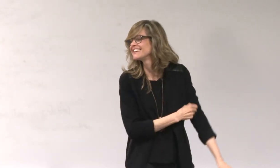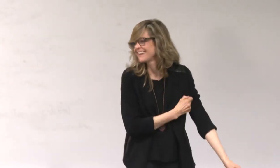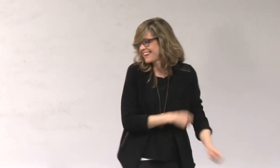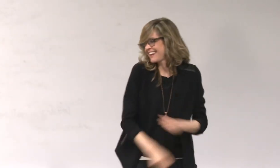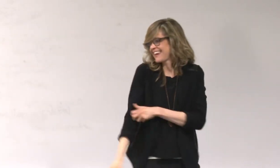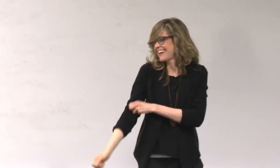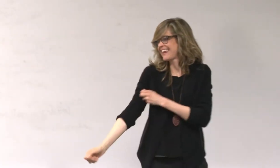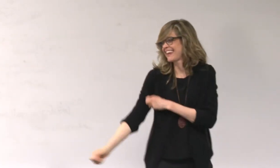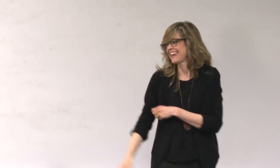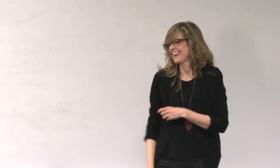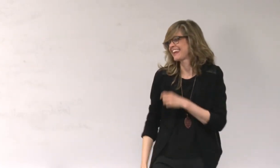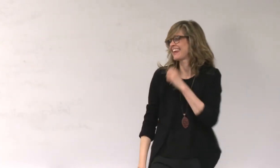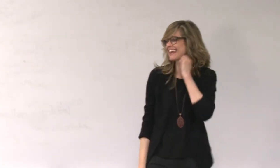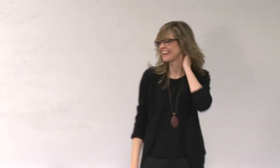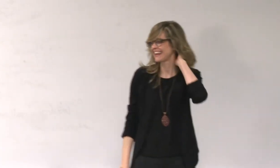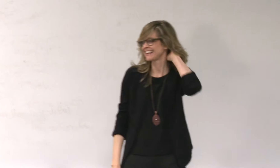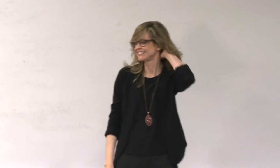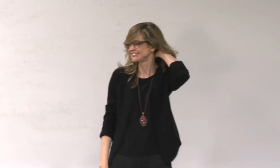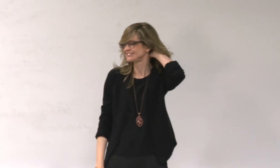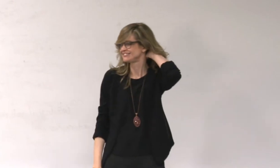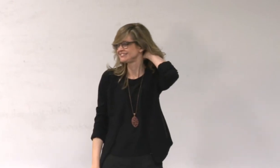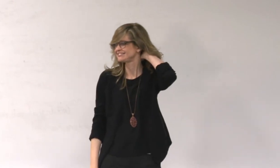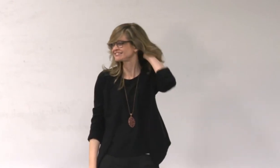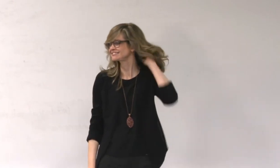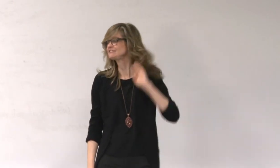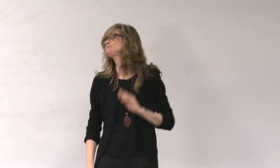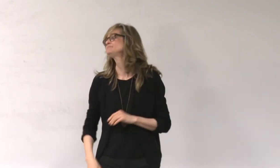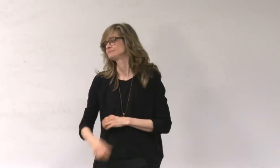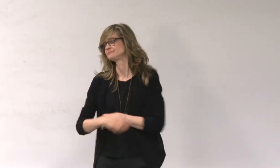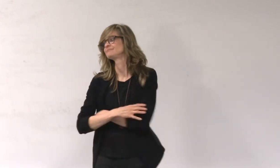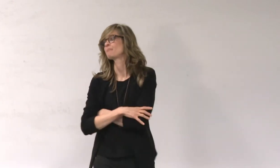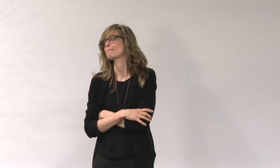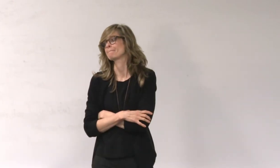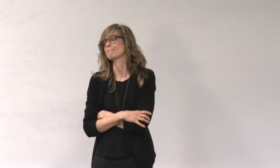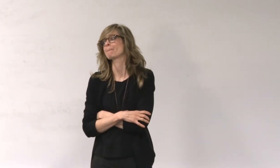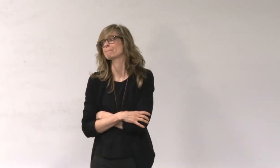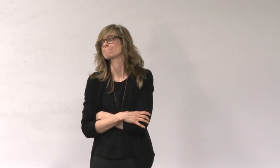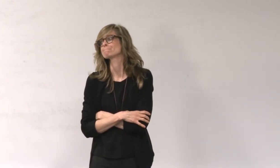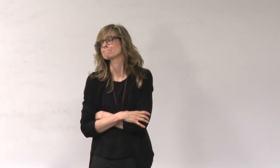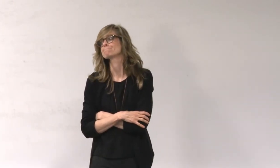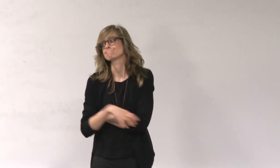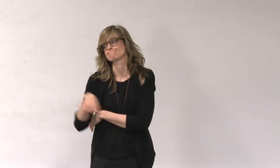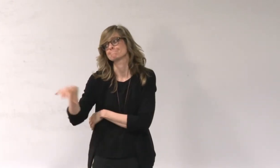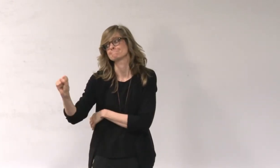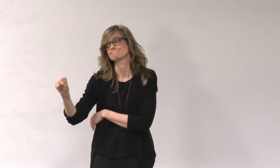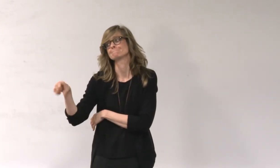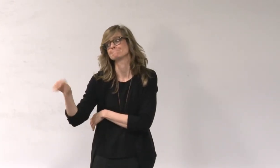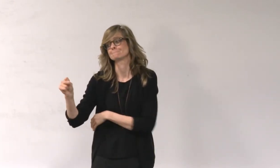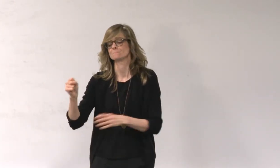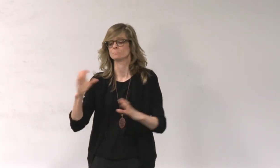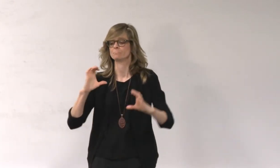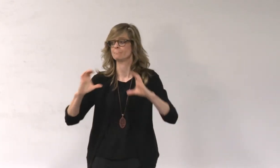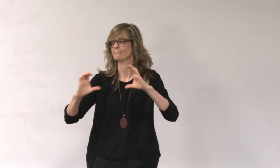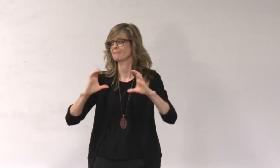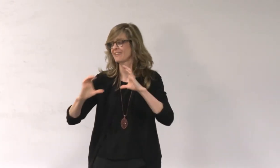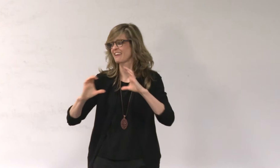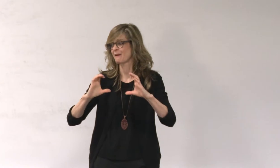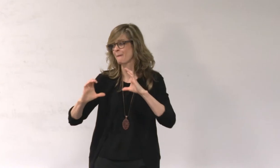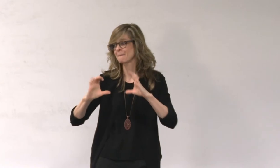WELL, IT'S A LOT-- YOU REALLY HAVE TO CRITICALLY LOOK AT YOUR SKILLS IN PRESENTING AND YOU HAVE TO KNOW THE TOPIC AND THE CONTENT